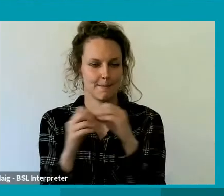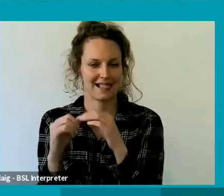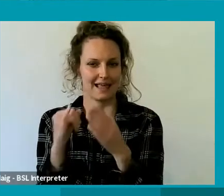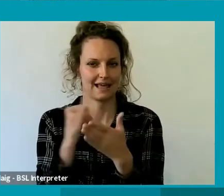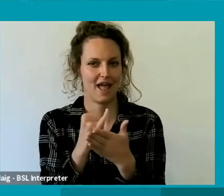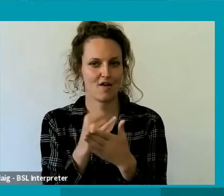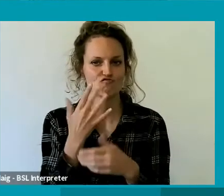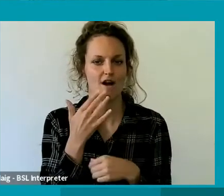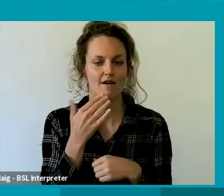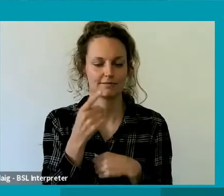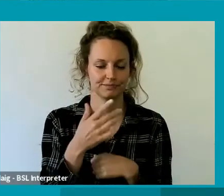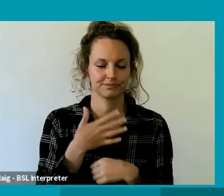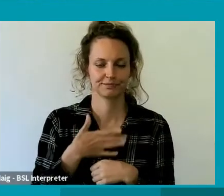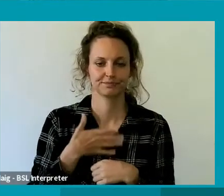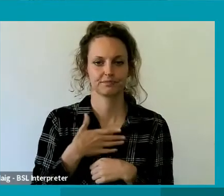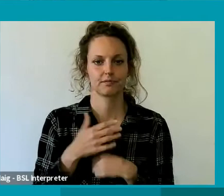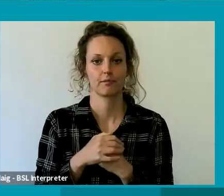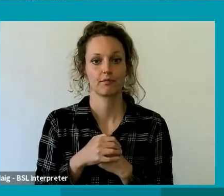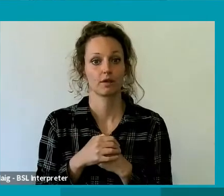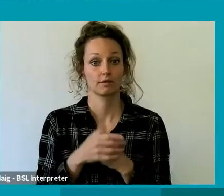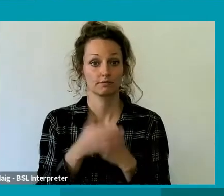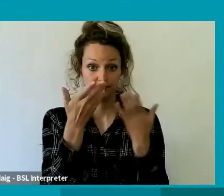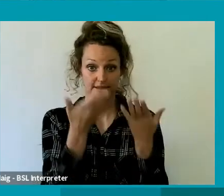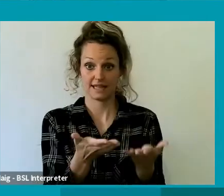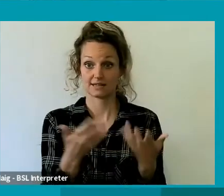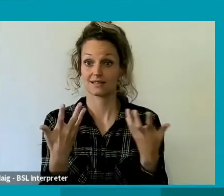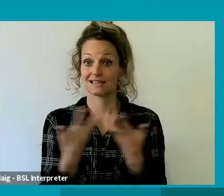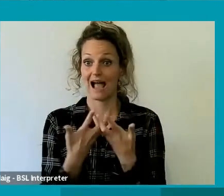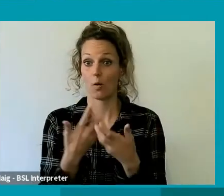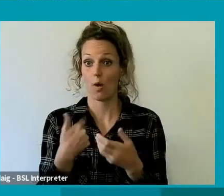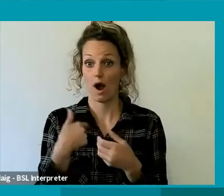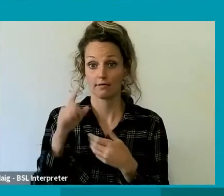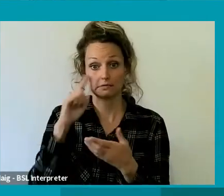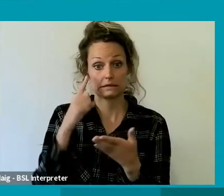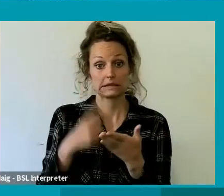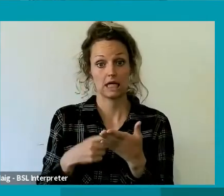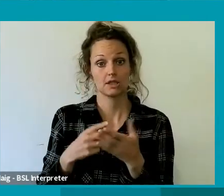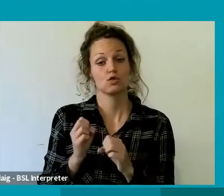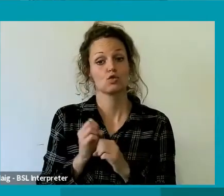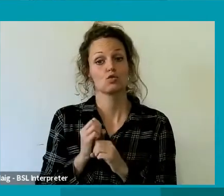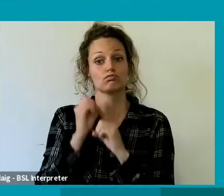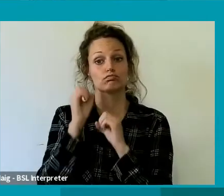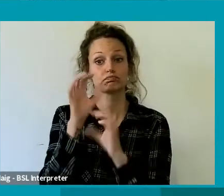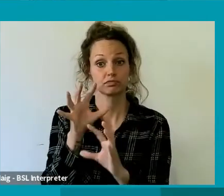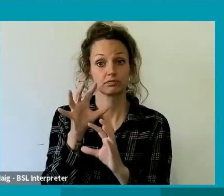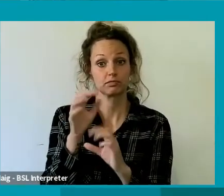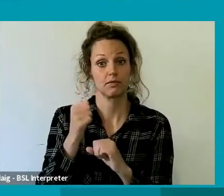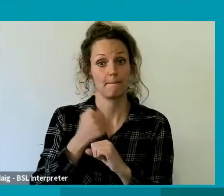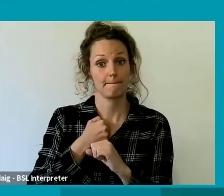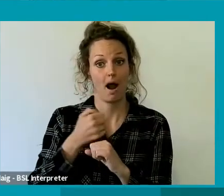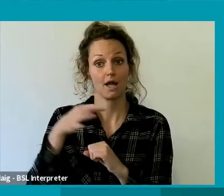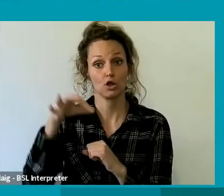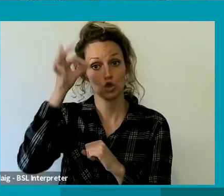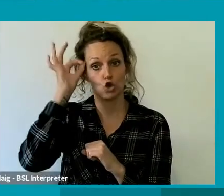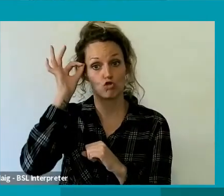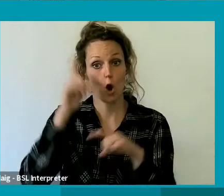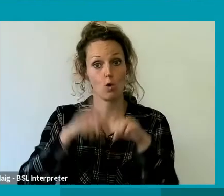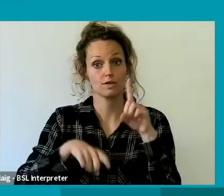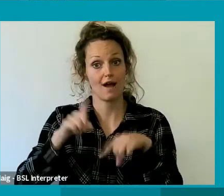so this is how I'm choosing to share my neurodiversity on my about me section and I do it in a